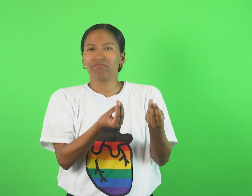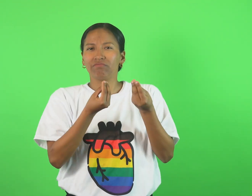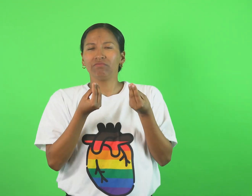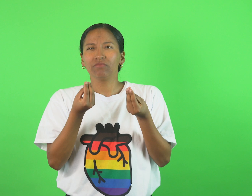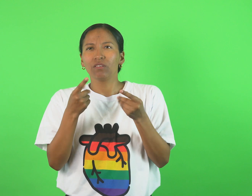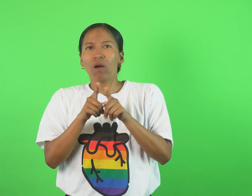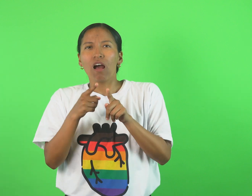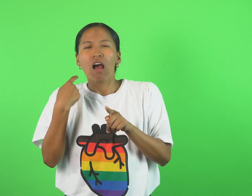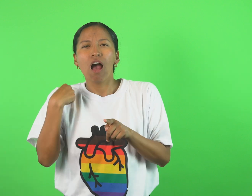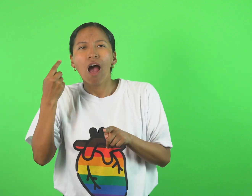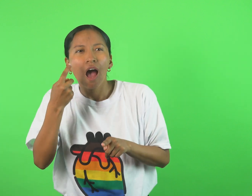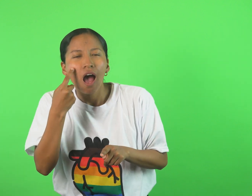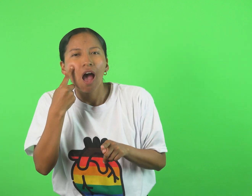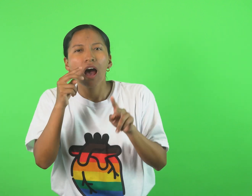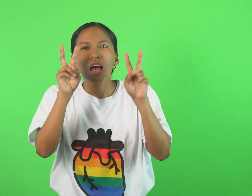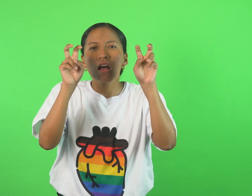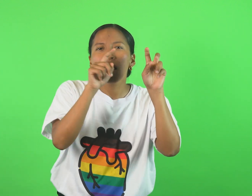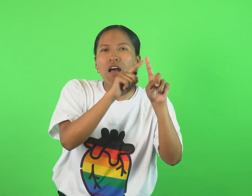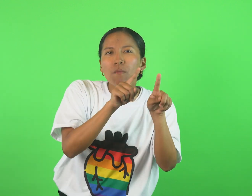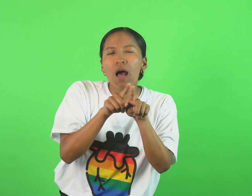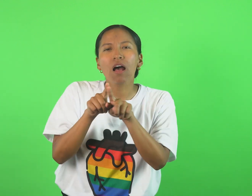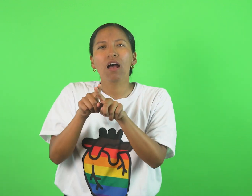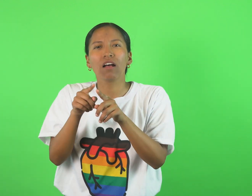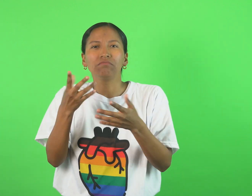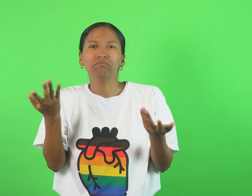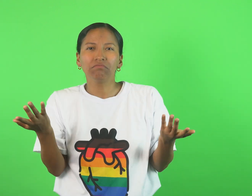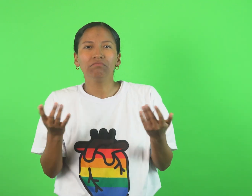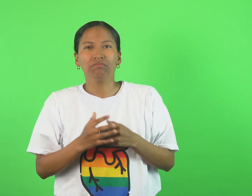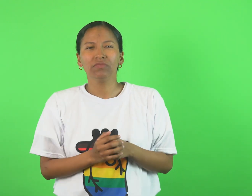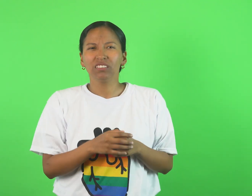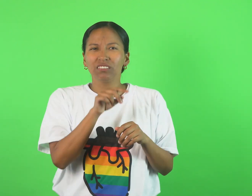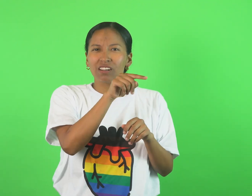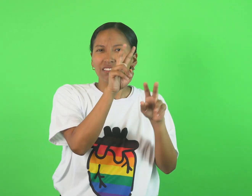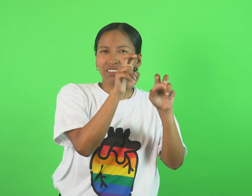that will allow you to get to know yourself and recognise